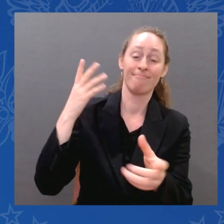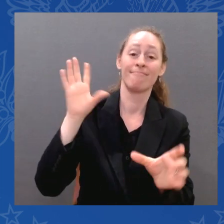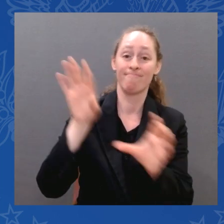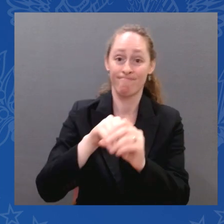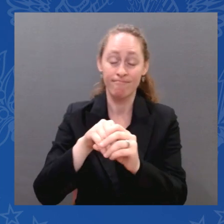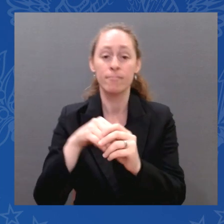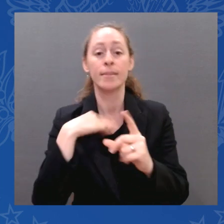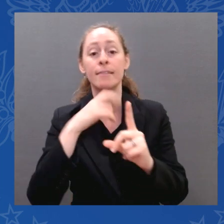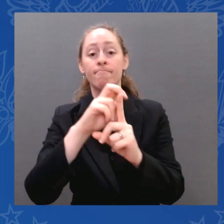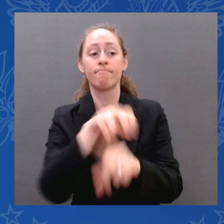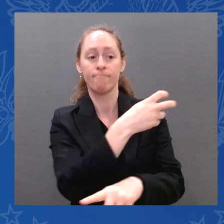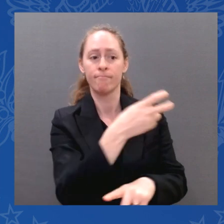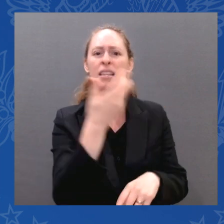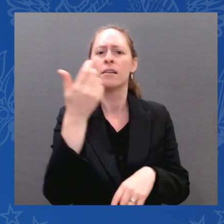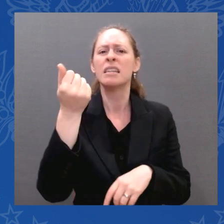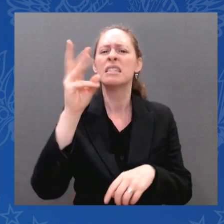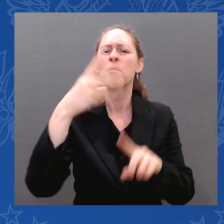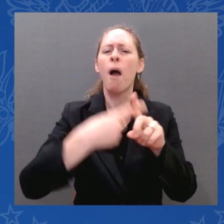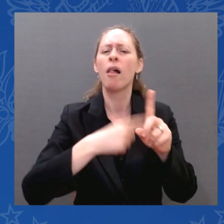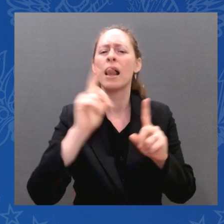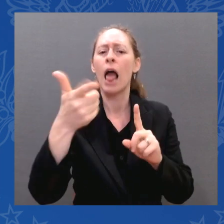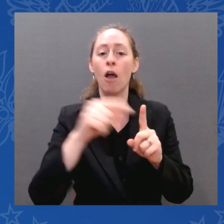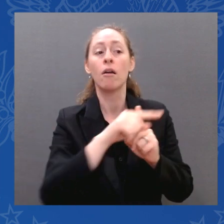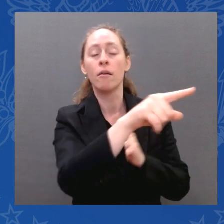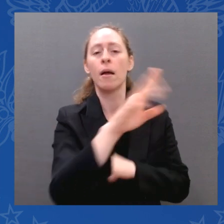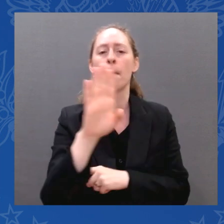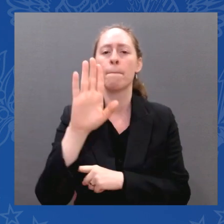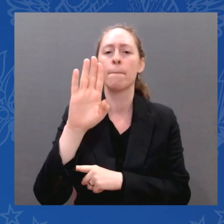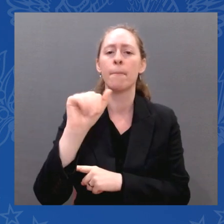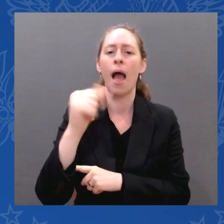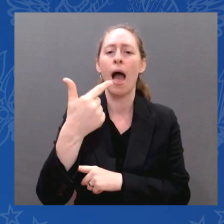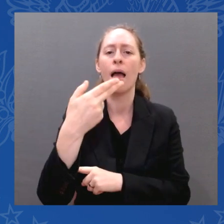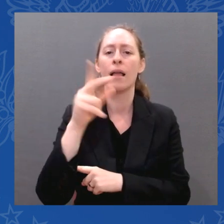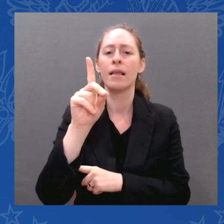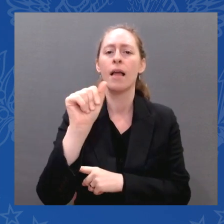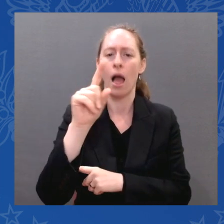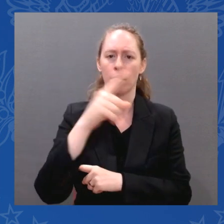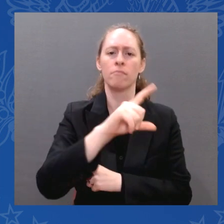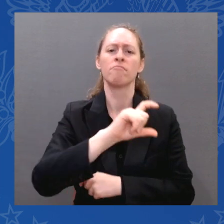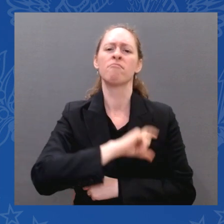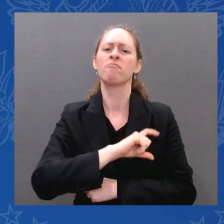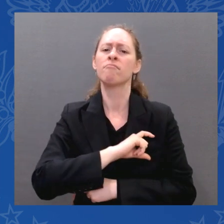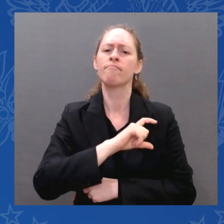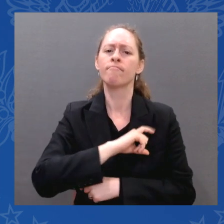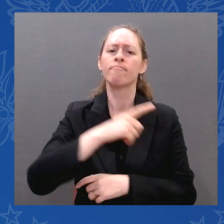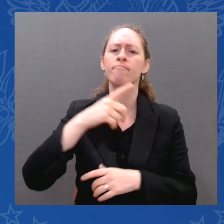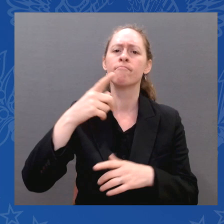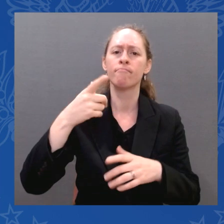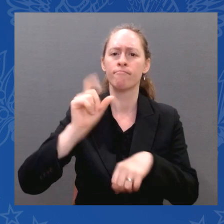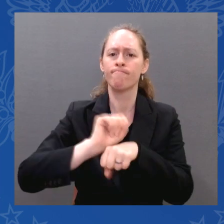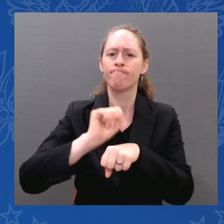Iraq. Watching. Two rocket propelled grenades almost hit the Humvees below.